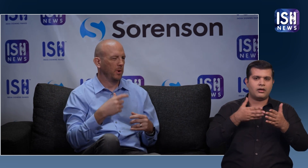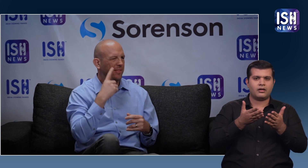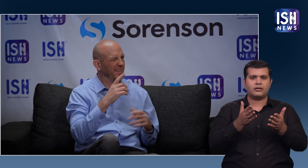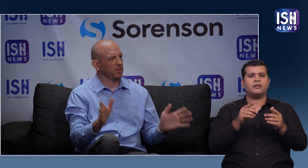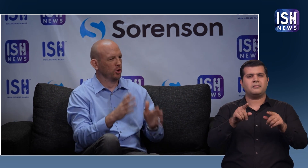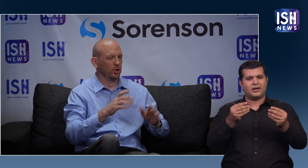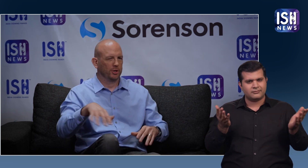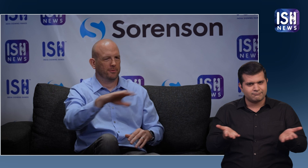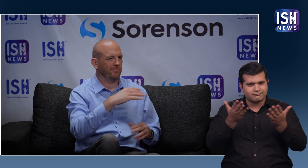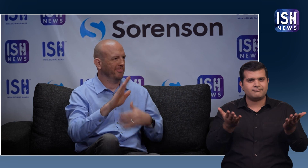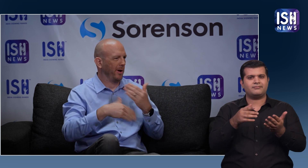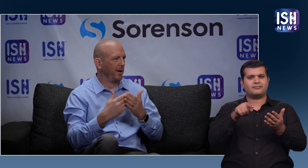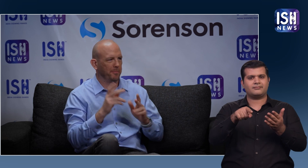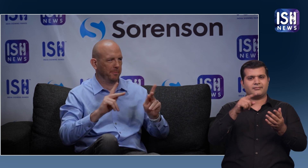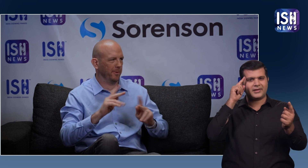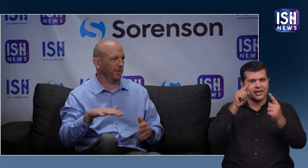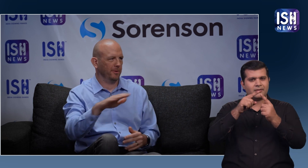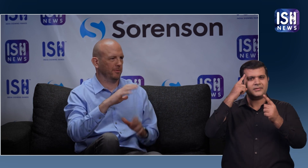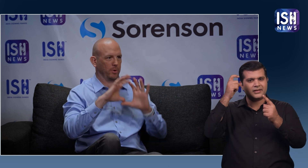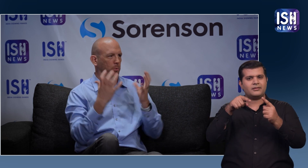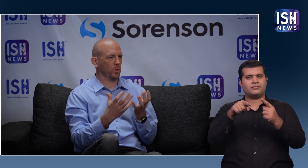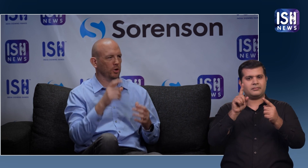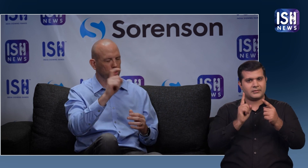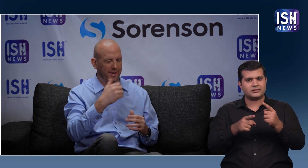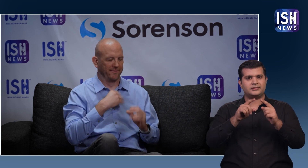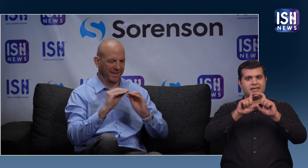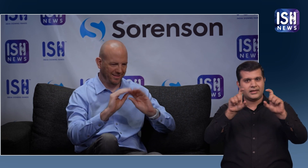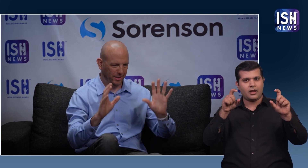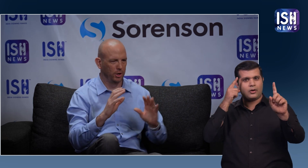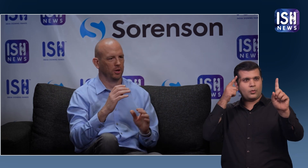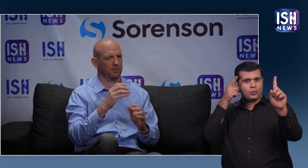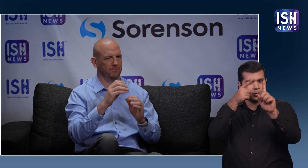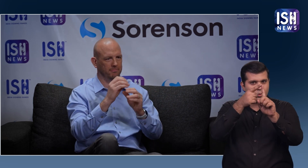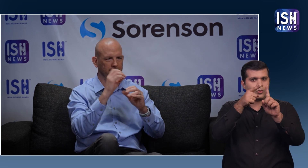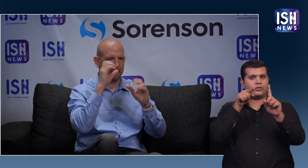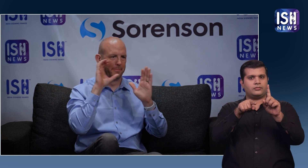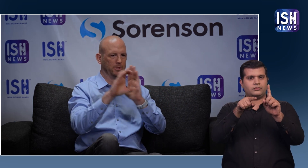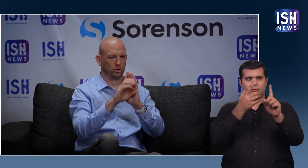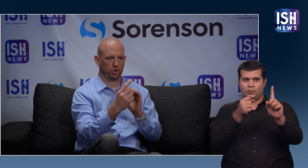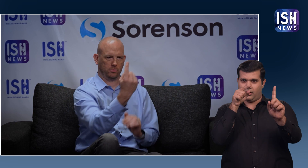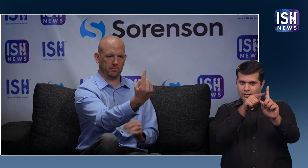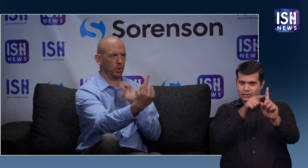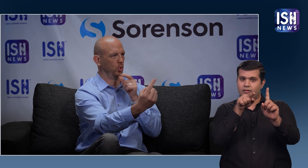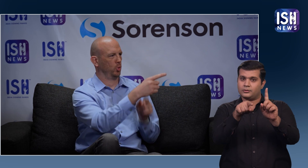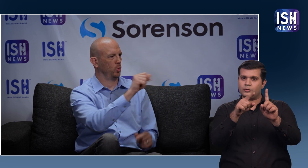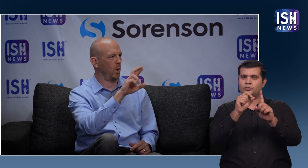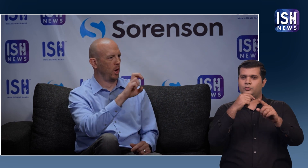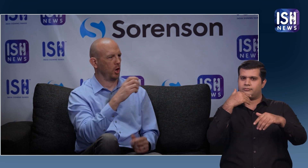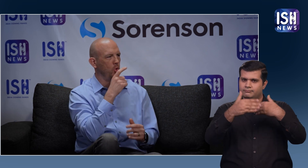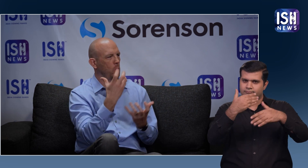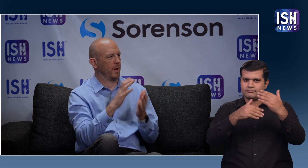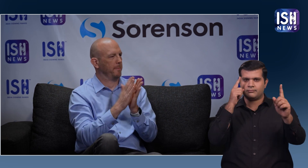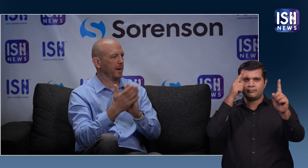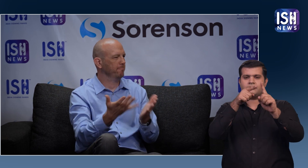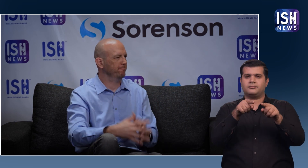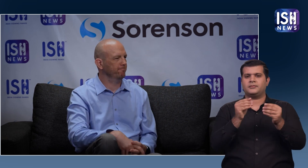I encourage people around the world to have a clear picture about who you are and who you want to become.